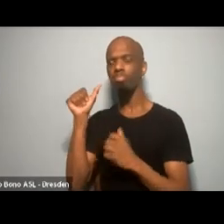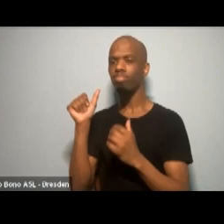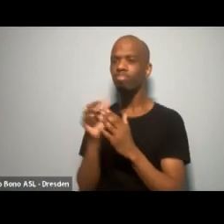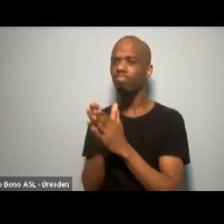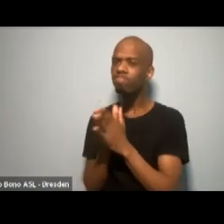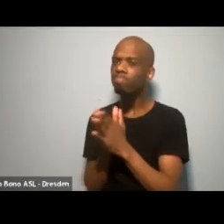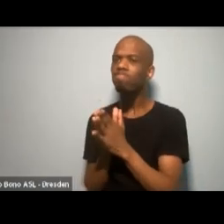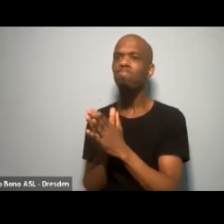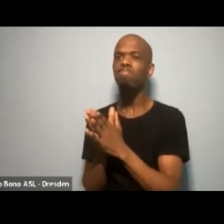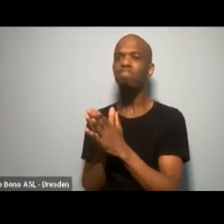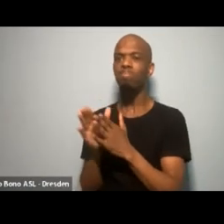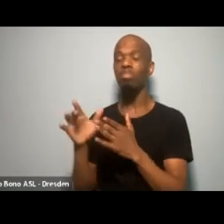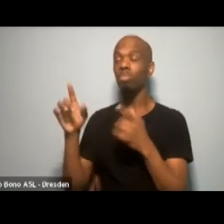to social engagement,